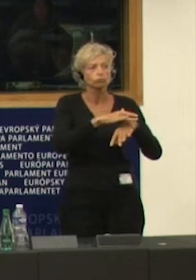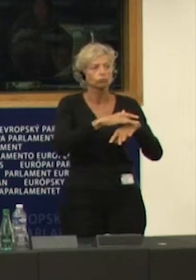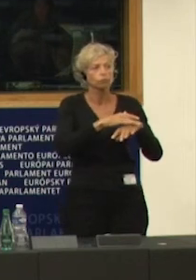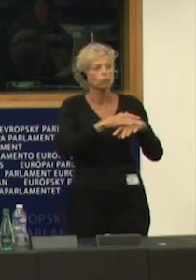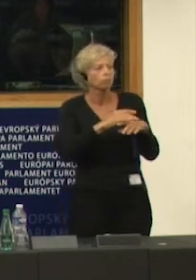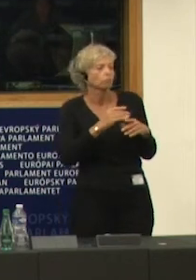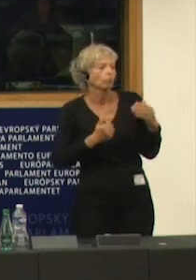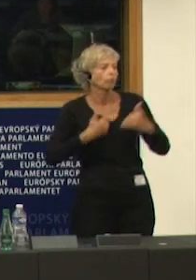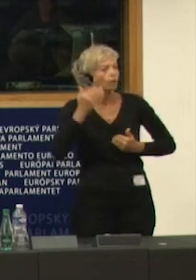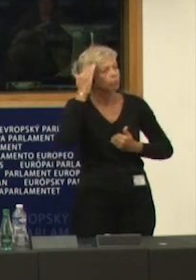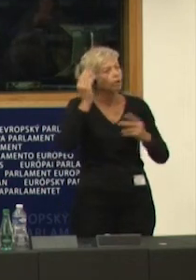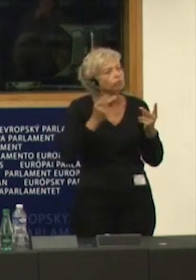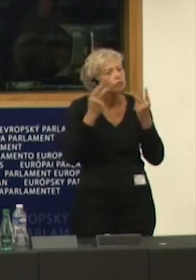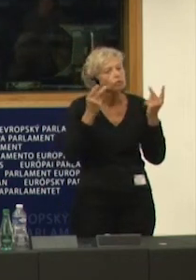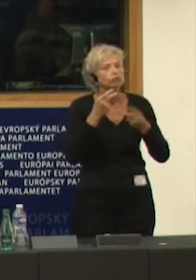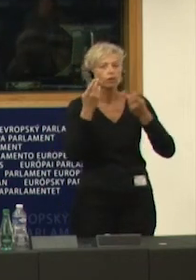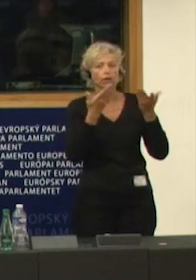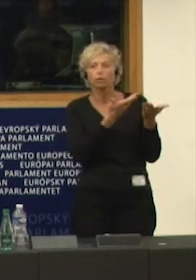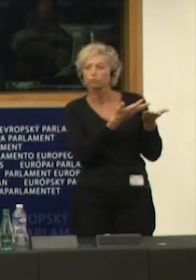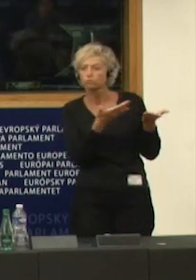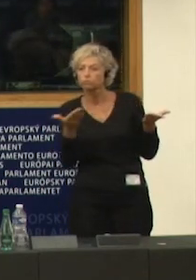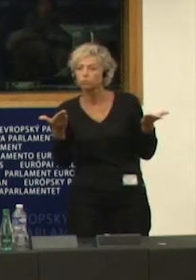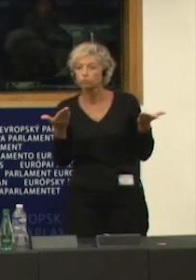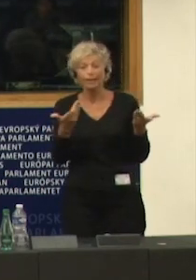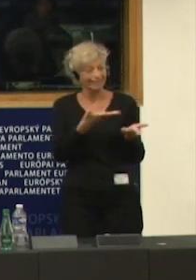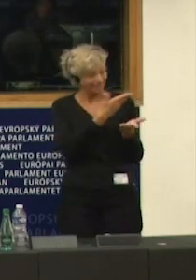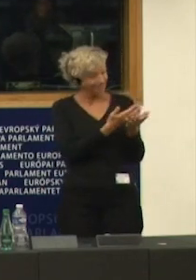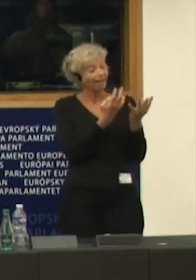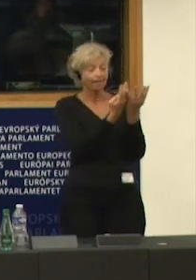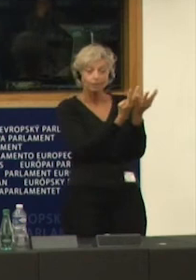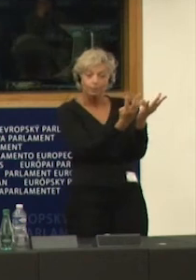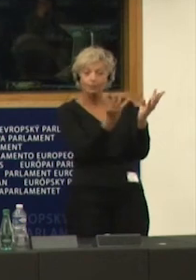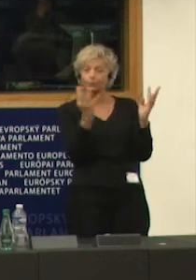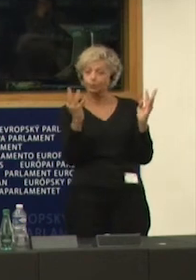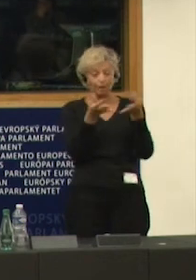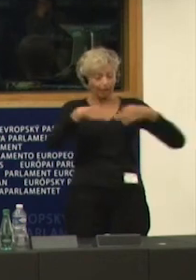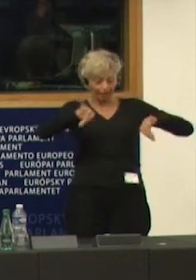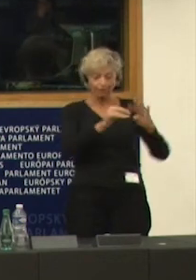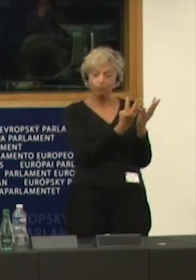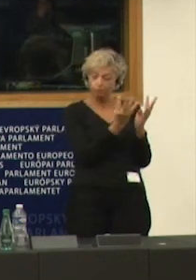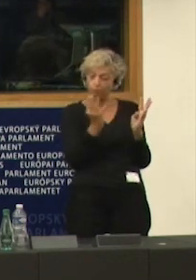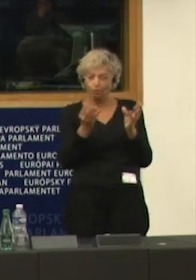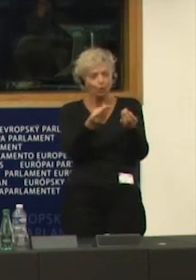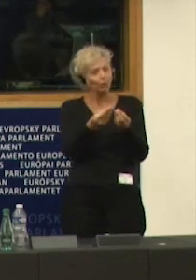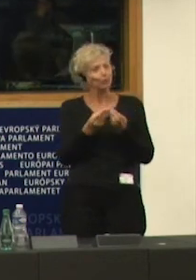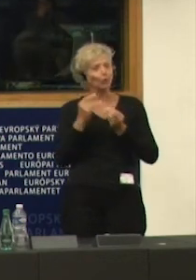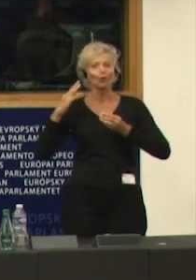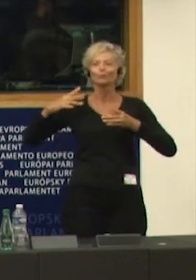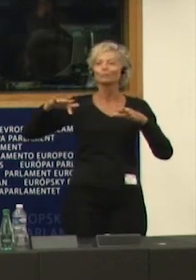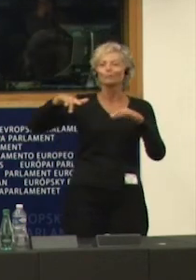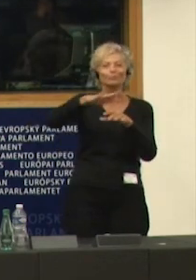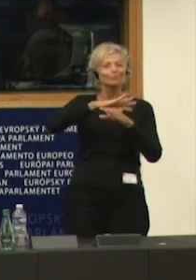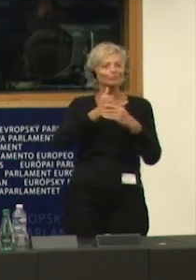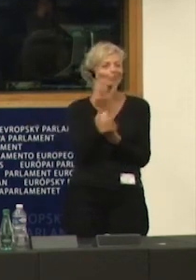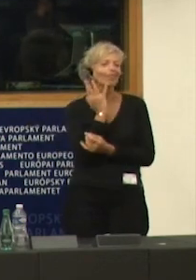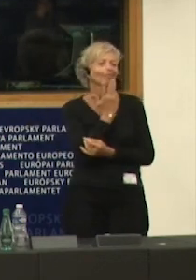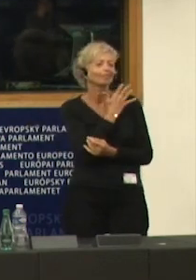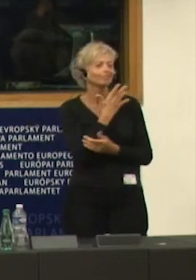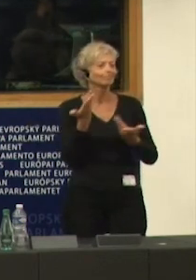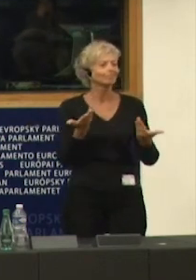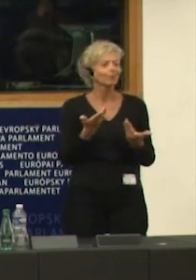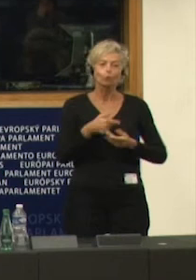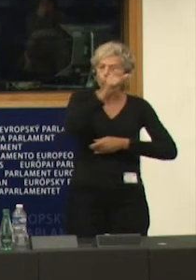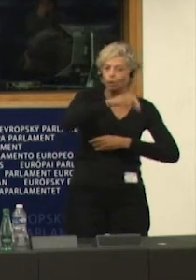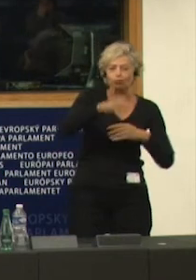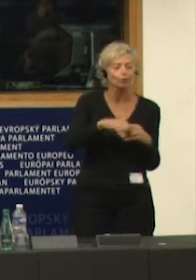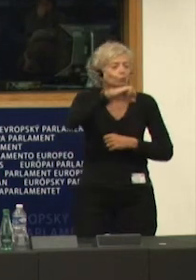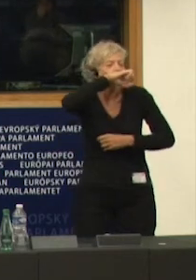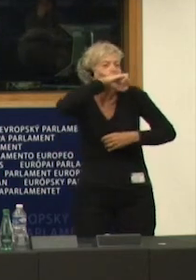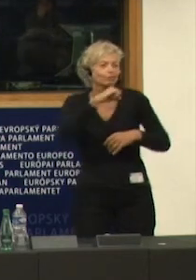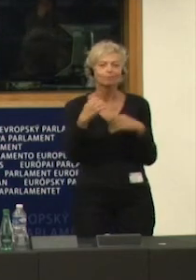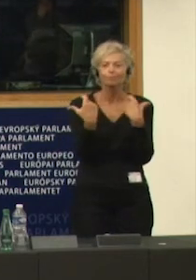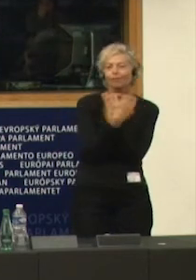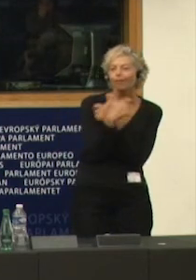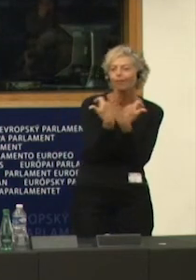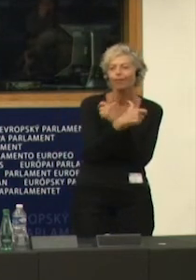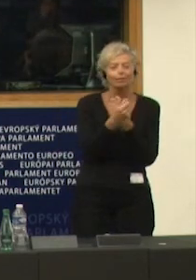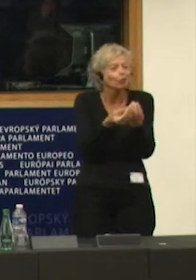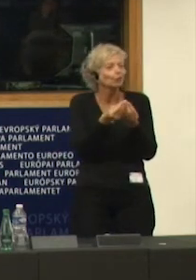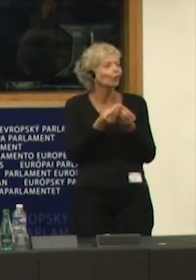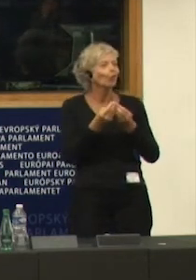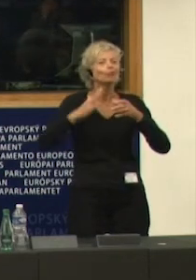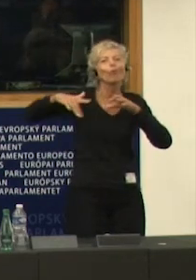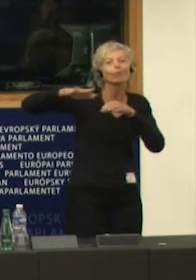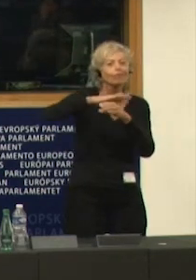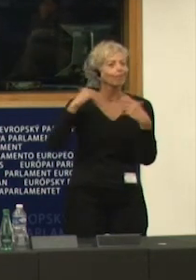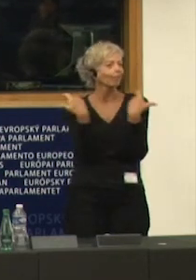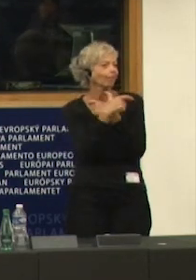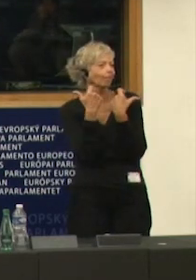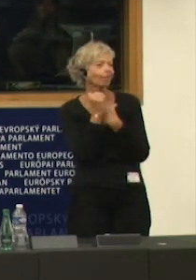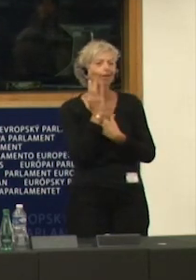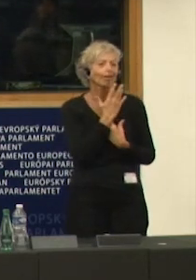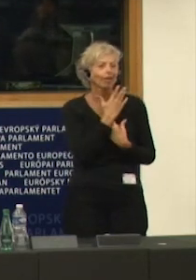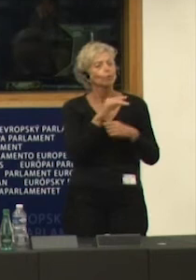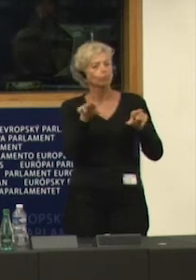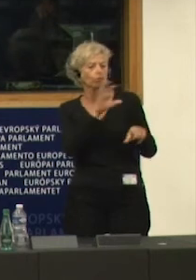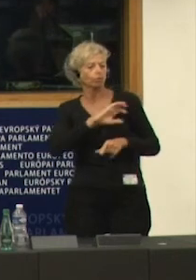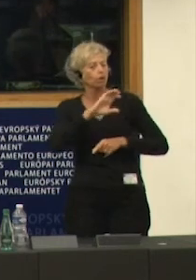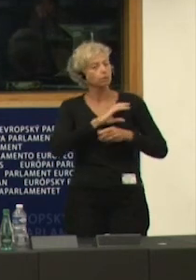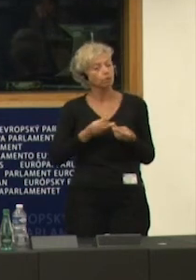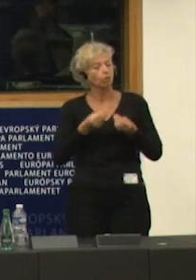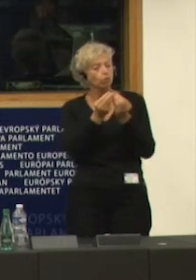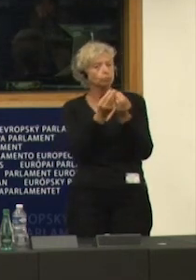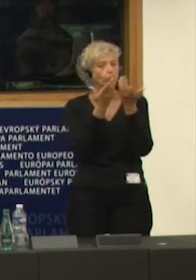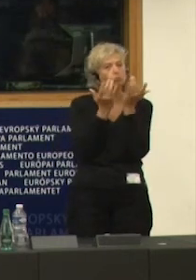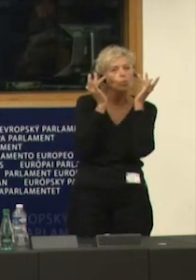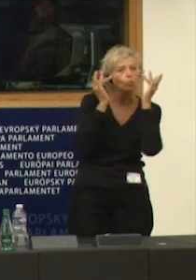They like to laugh. That's why we also bring in a lot of cultural aspects. Music and dancing. In our meetings. So that people start liking it.